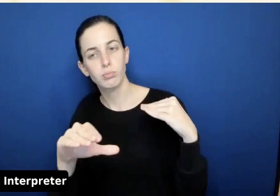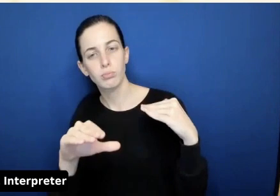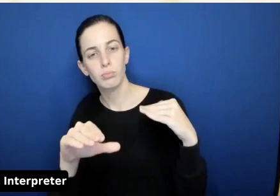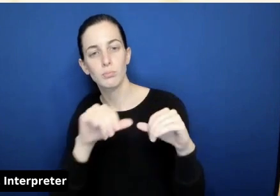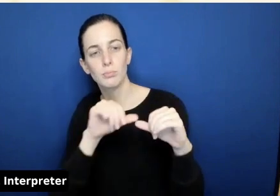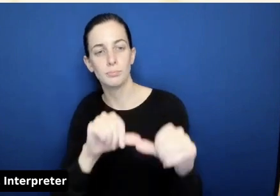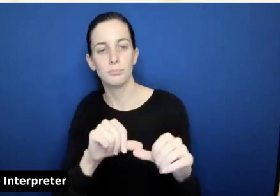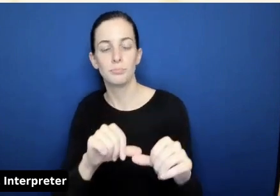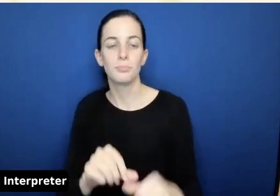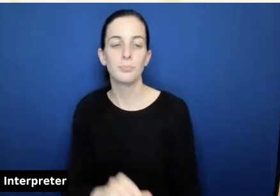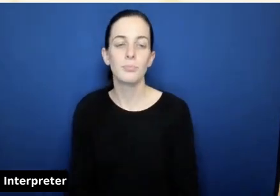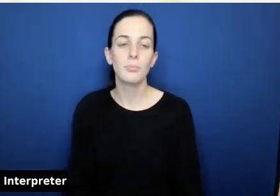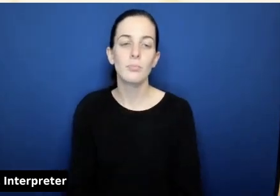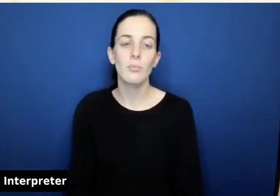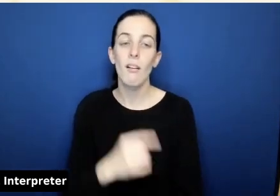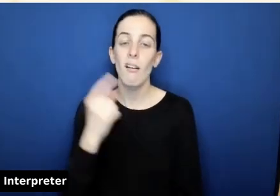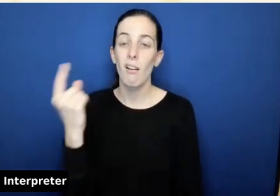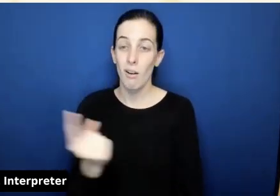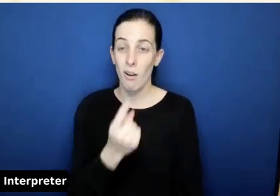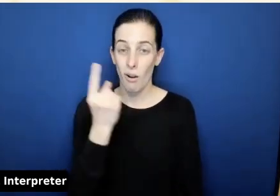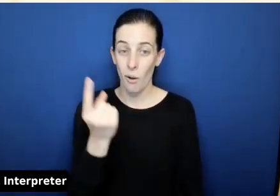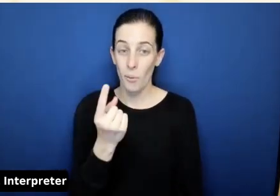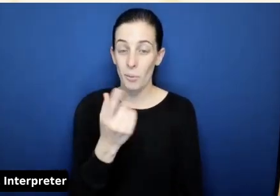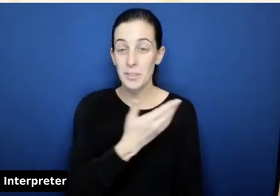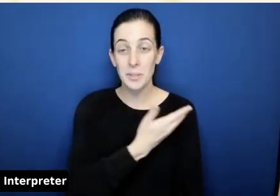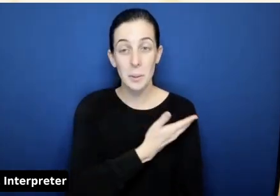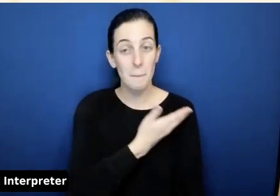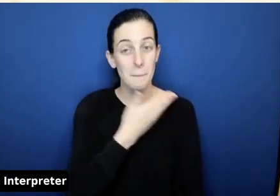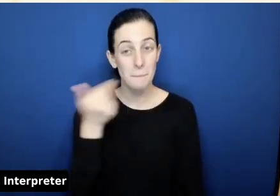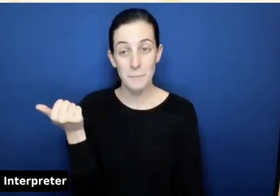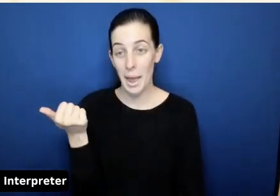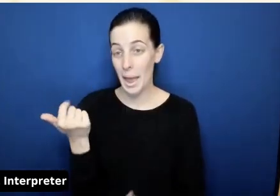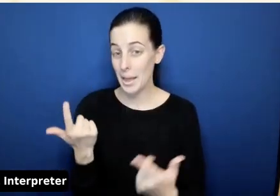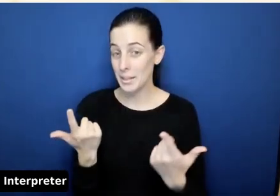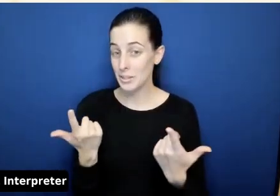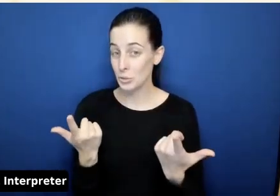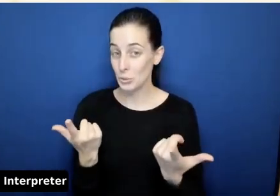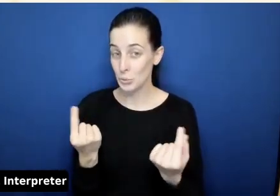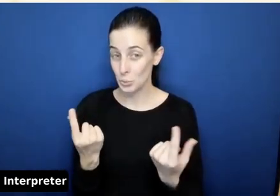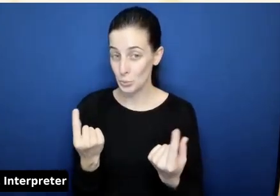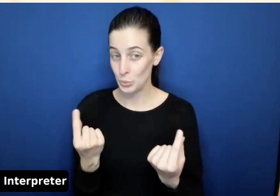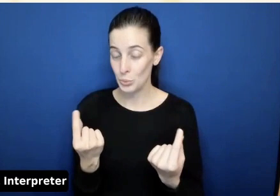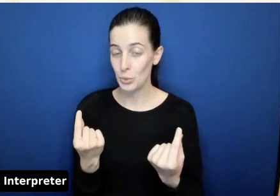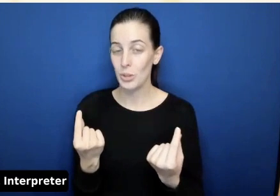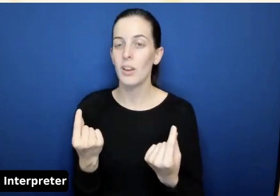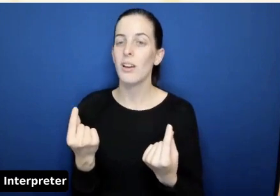The best way to ensure accessibility is always to involve assistive technology users during testing.